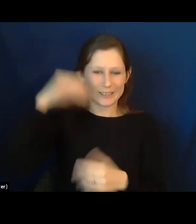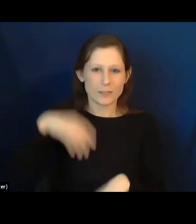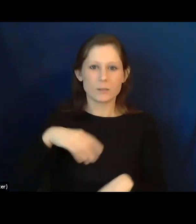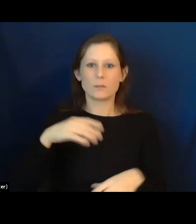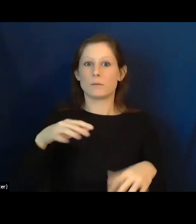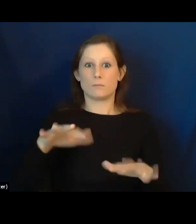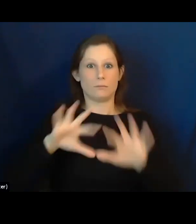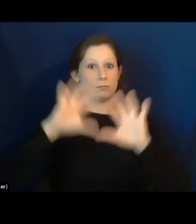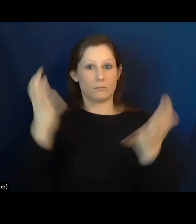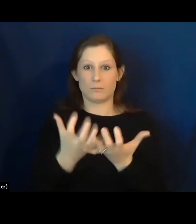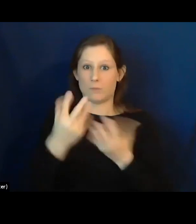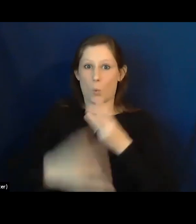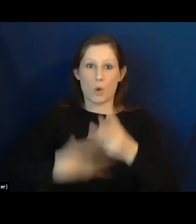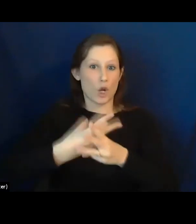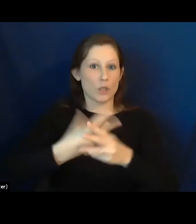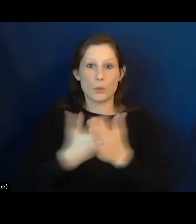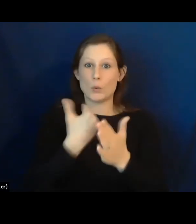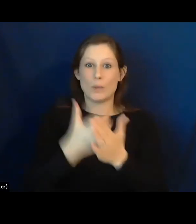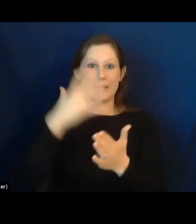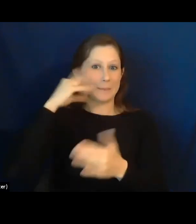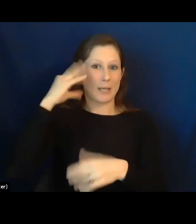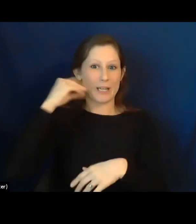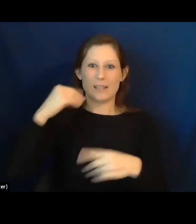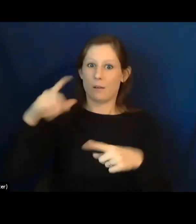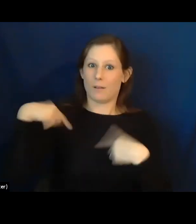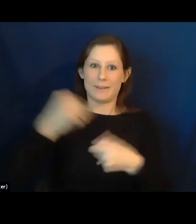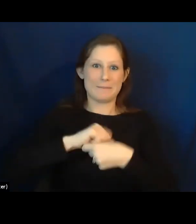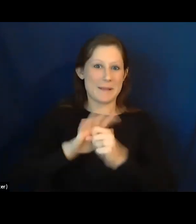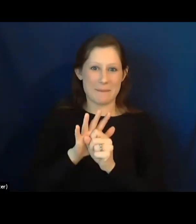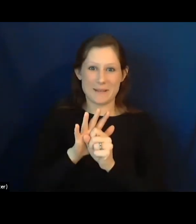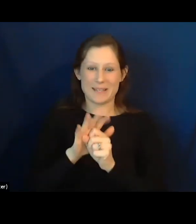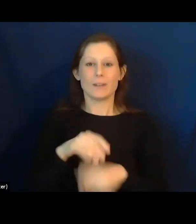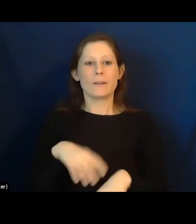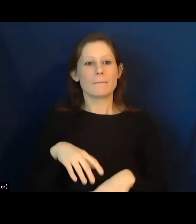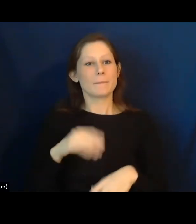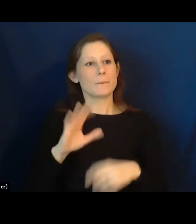learning experiences during the pandemic, it really-- all of those different types of